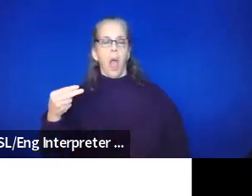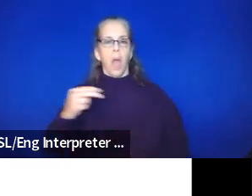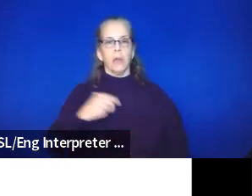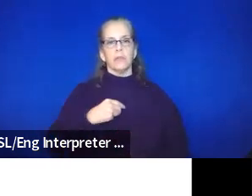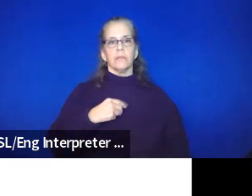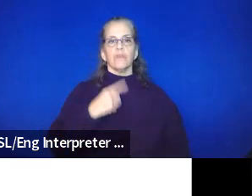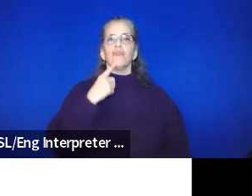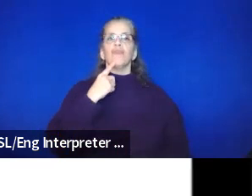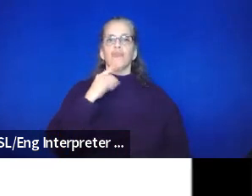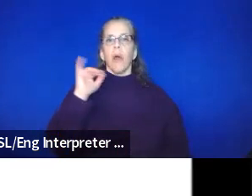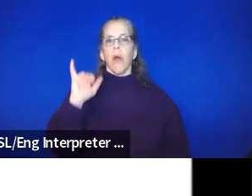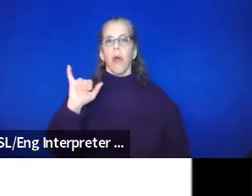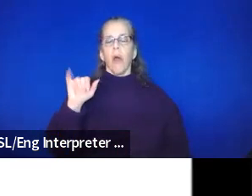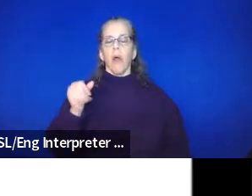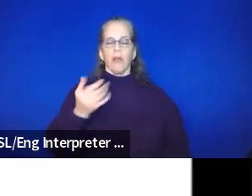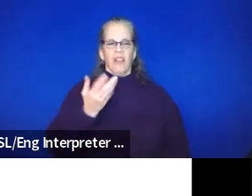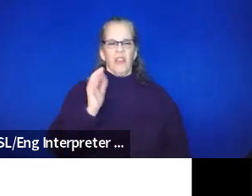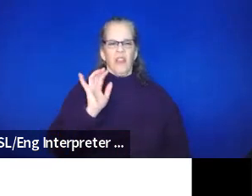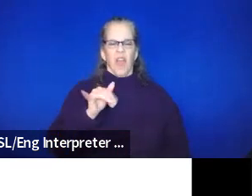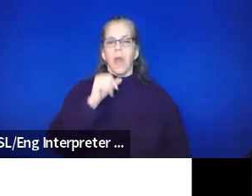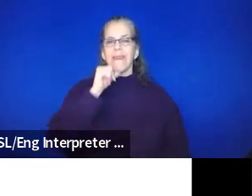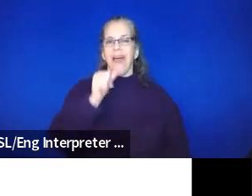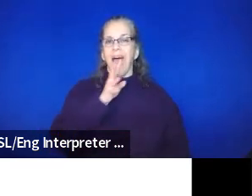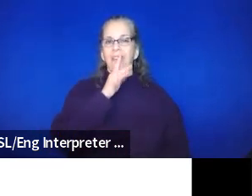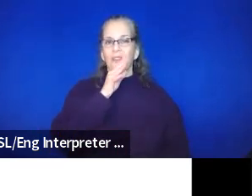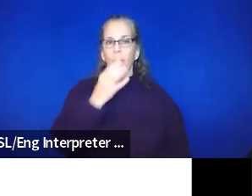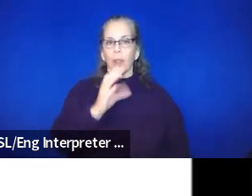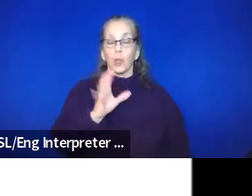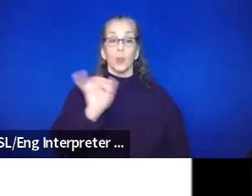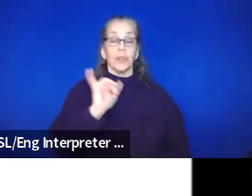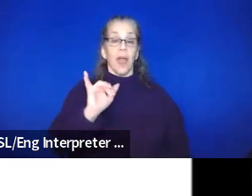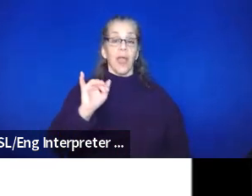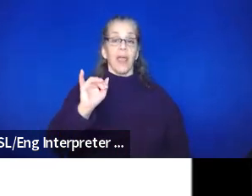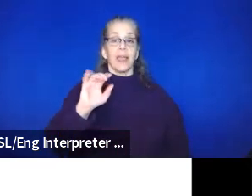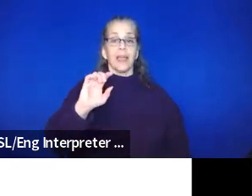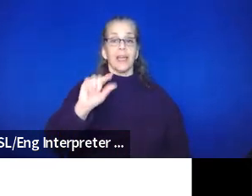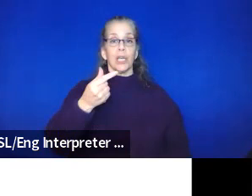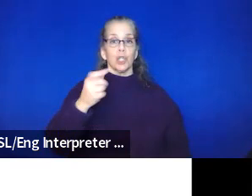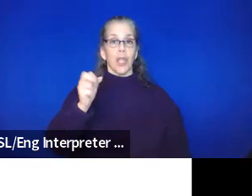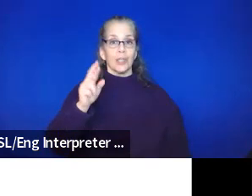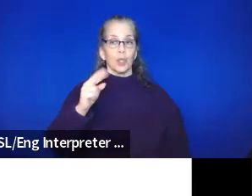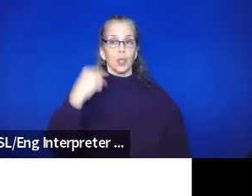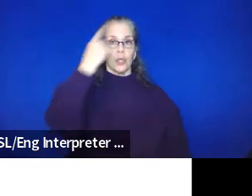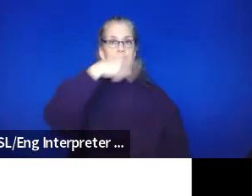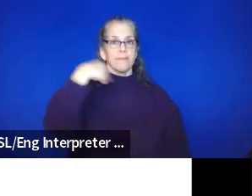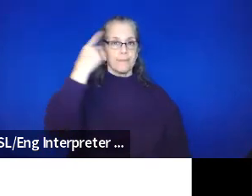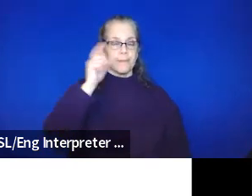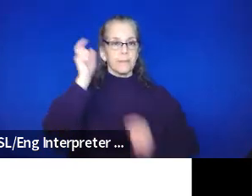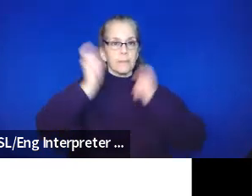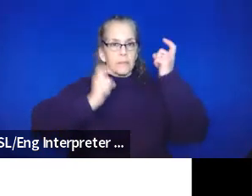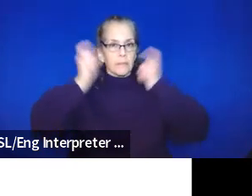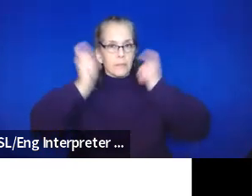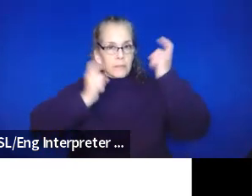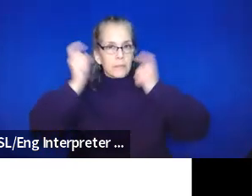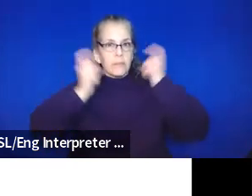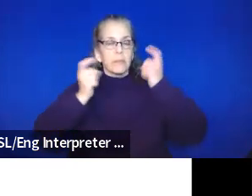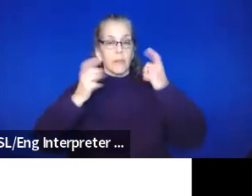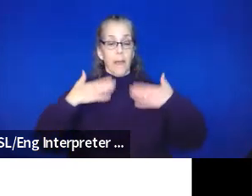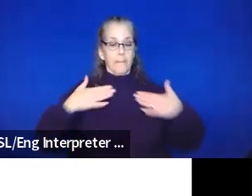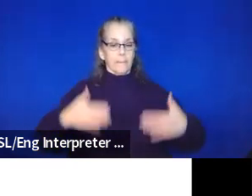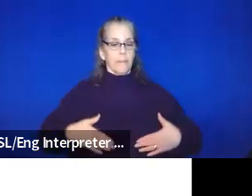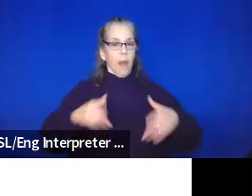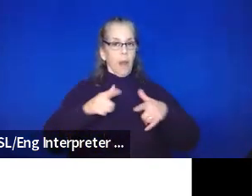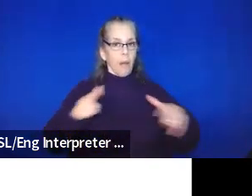verbal cues like sex and gender, their facial and features, body position, how people are